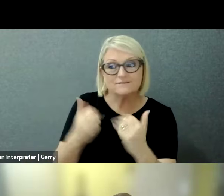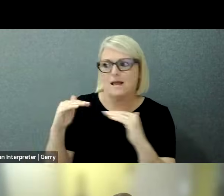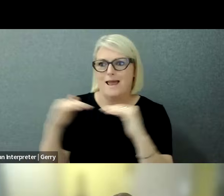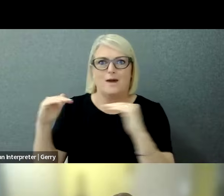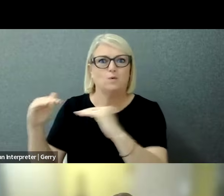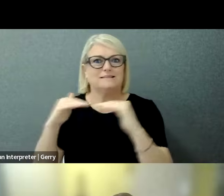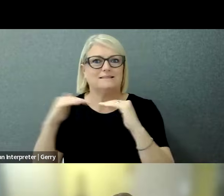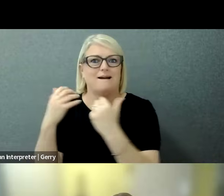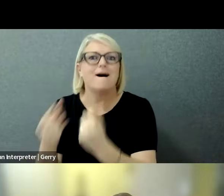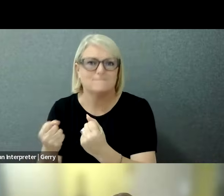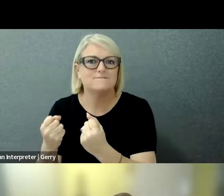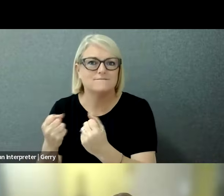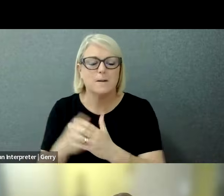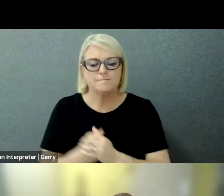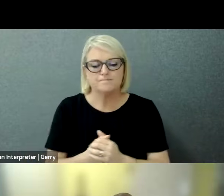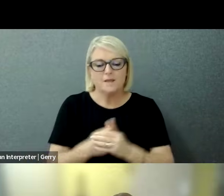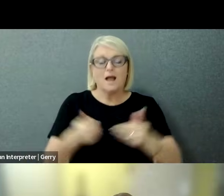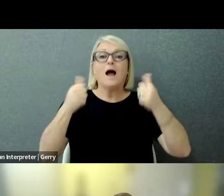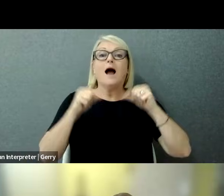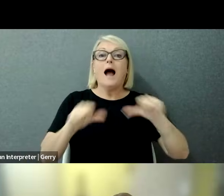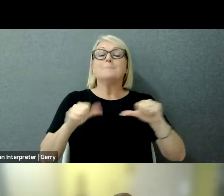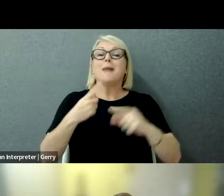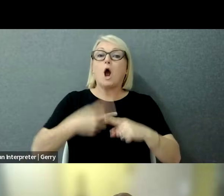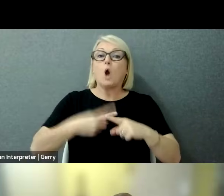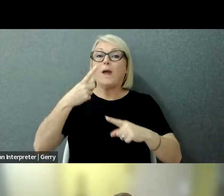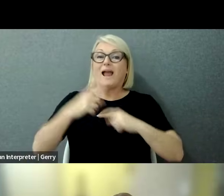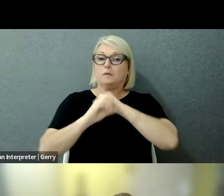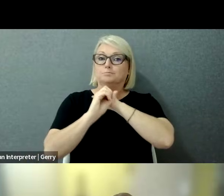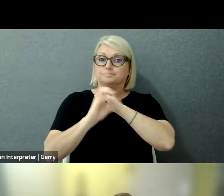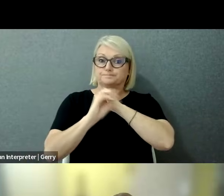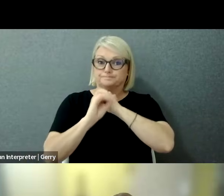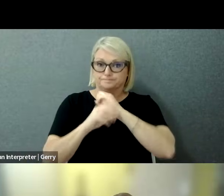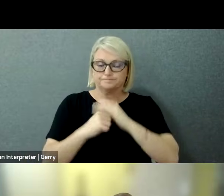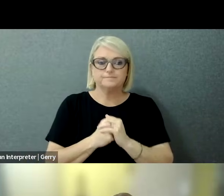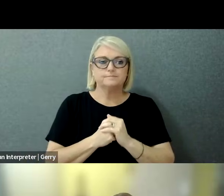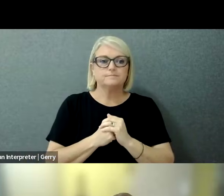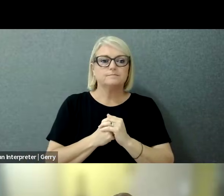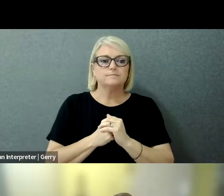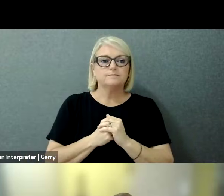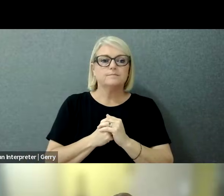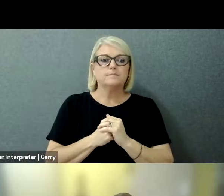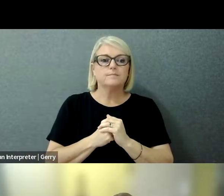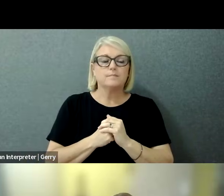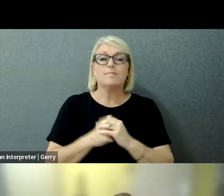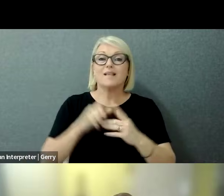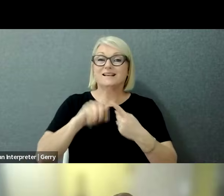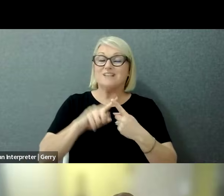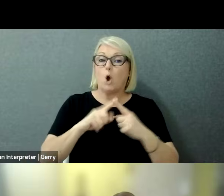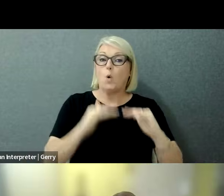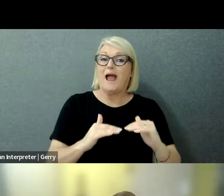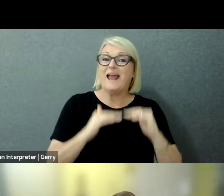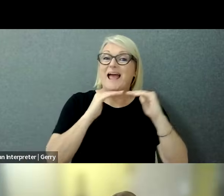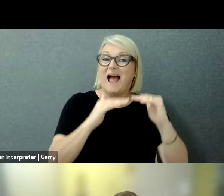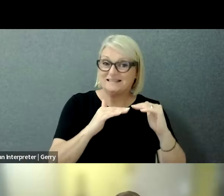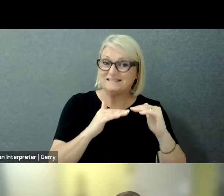out I just want to do a quick plug that we have the Enhanced Early Supports Program one year